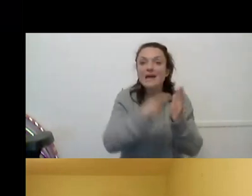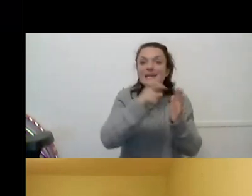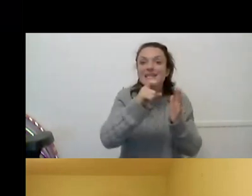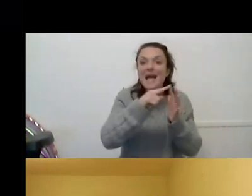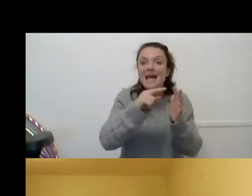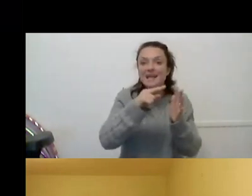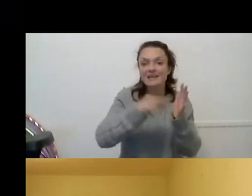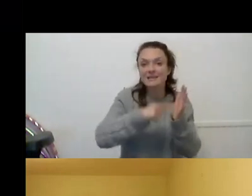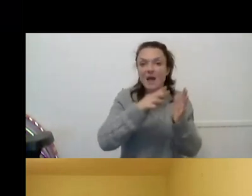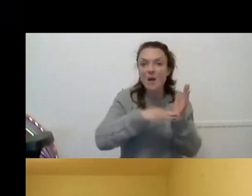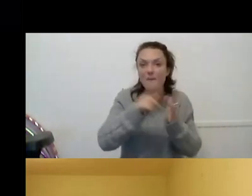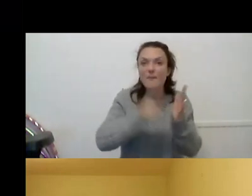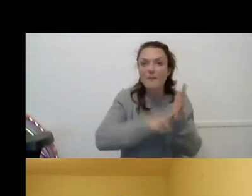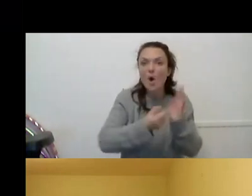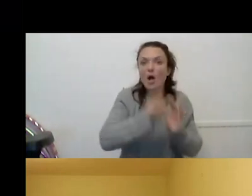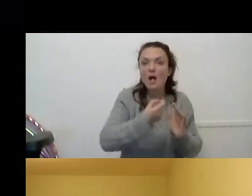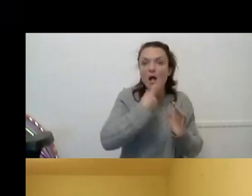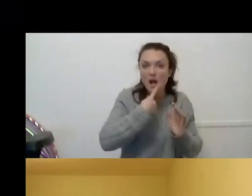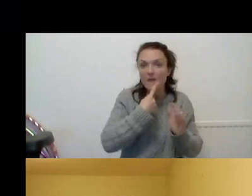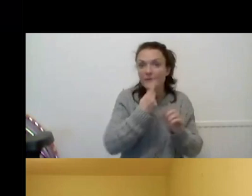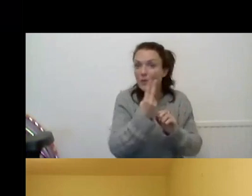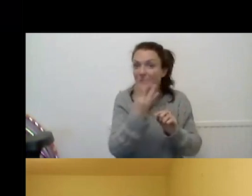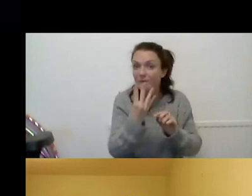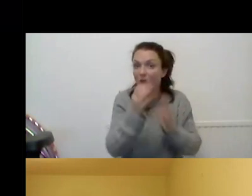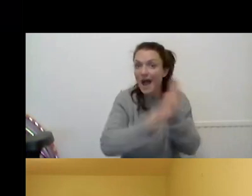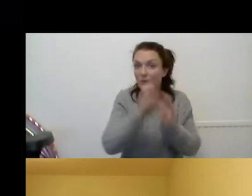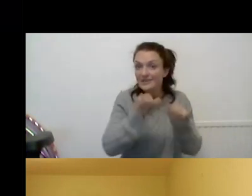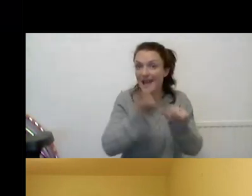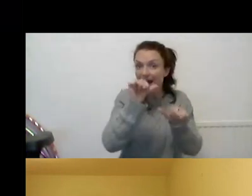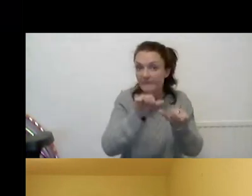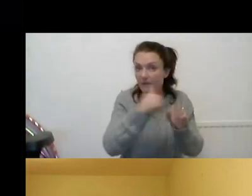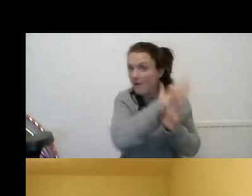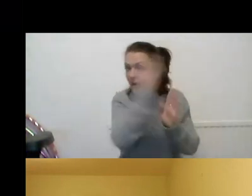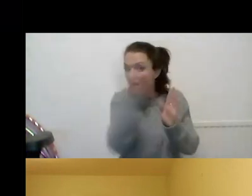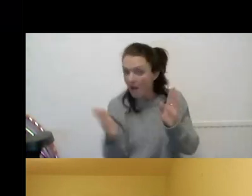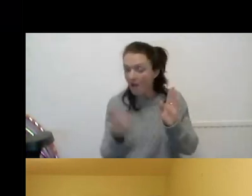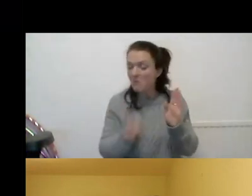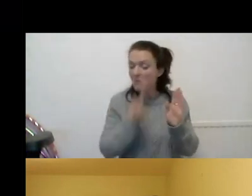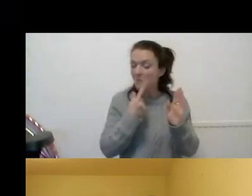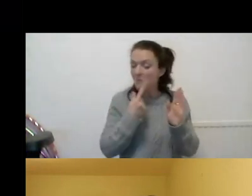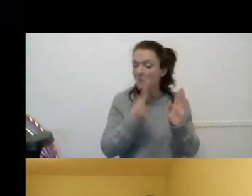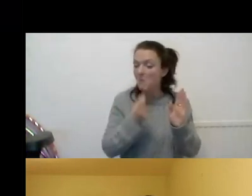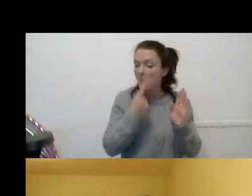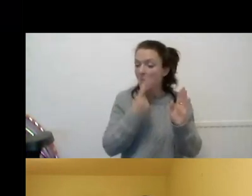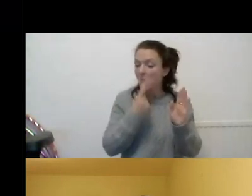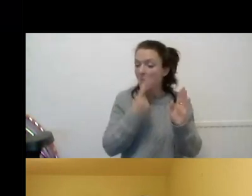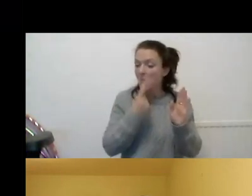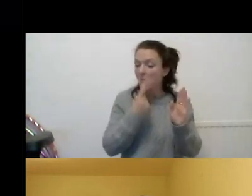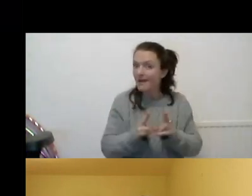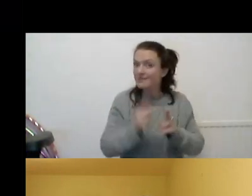they don't last more than one, two, or even three days. What's really important to remember is that